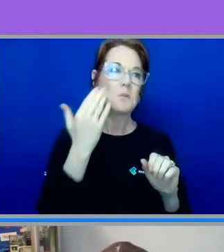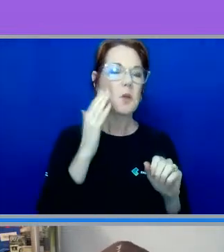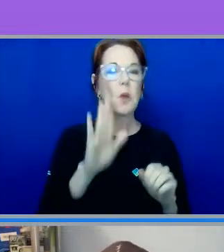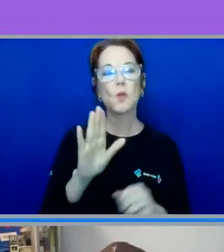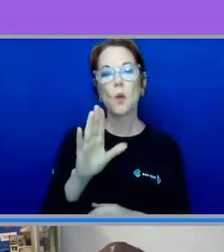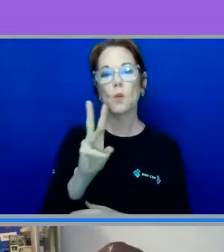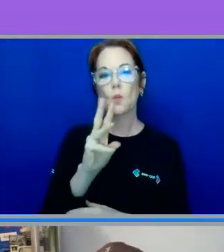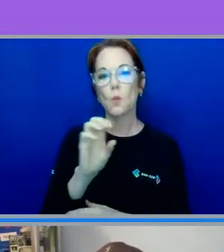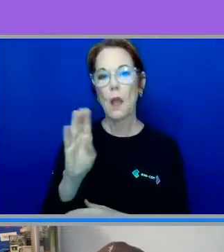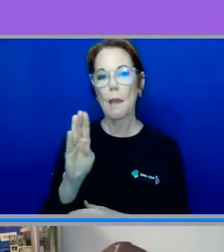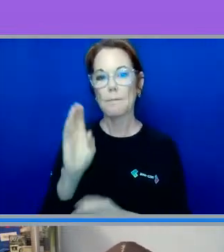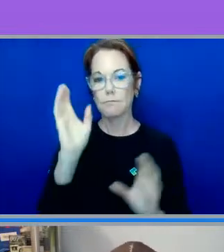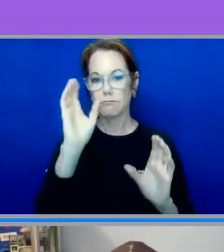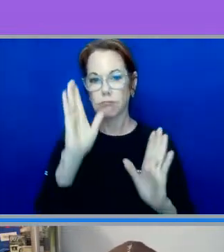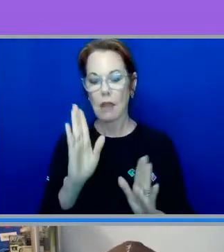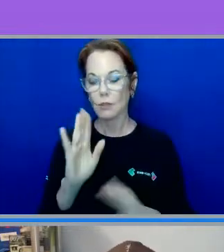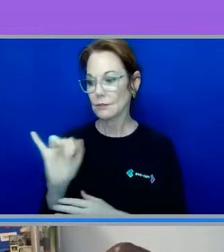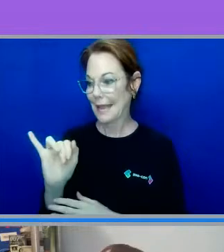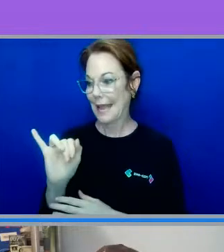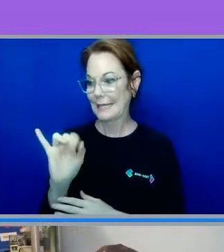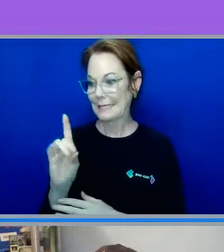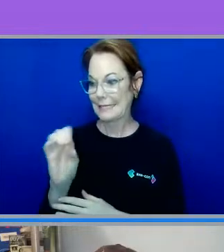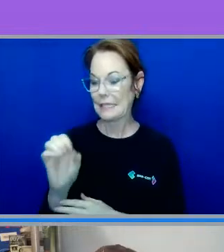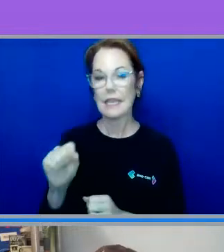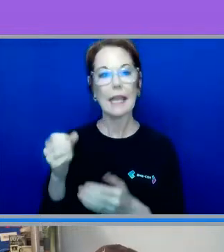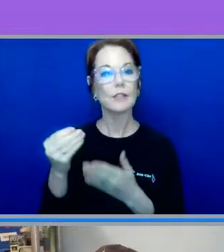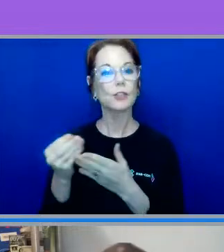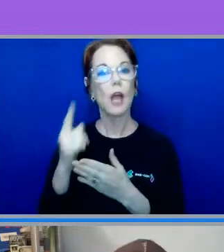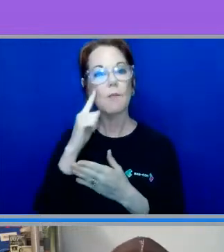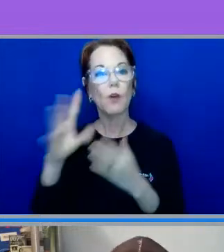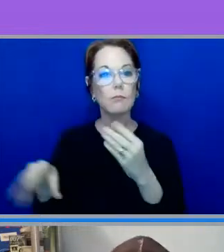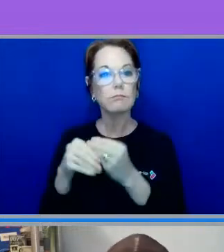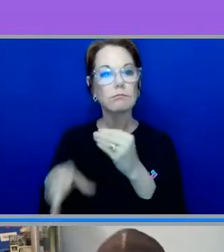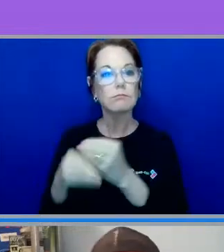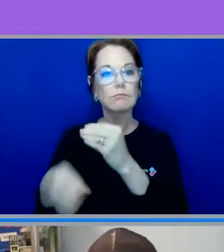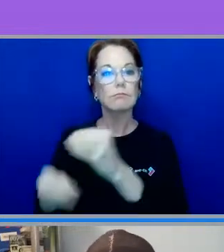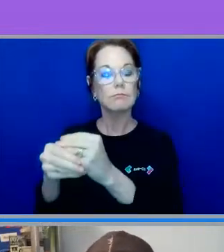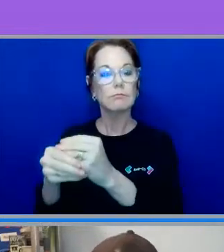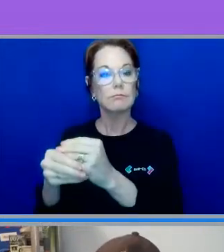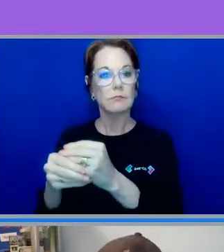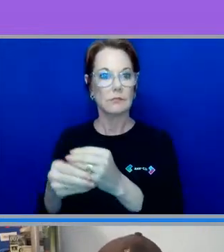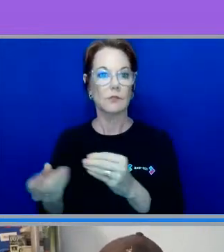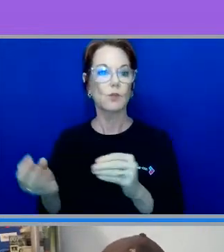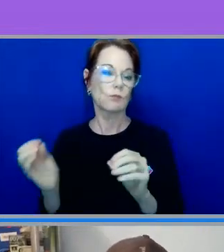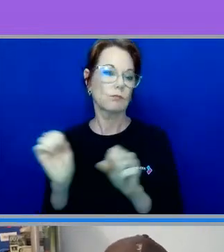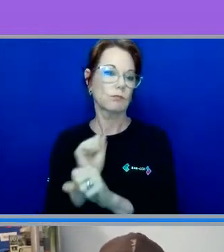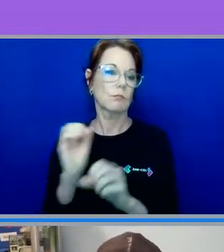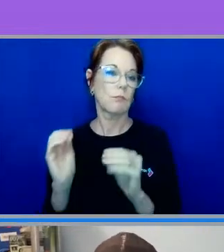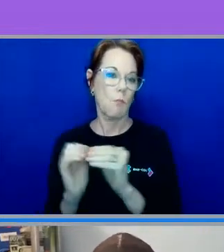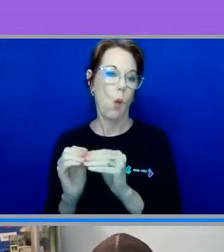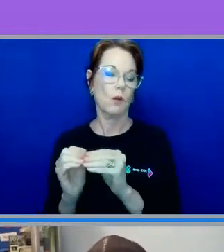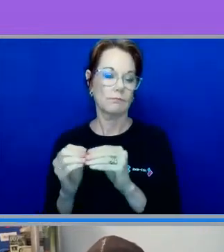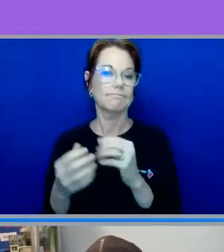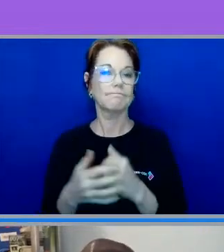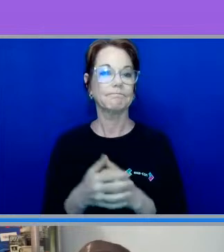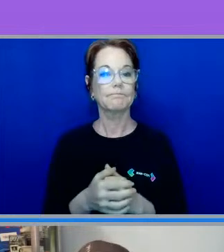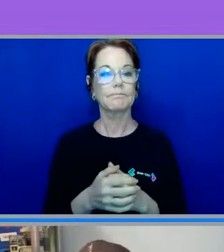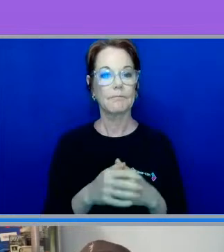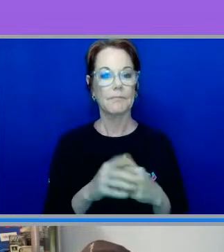your web browser IDE, users can shop around for extensions and